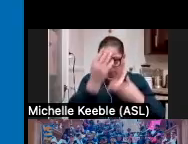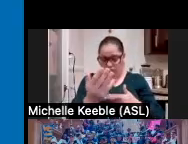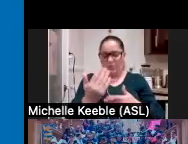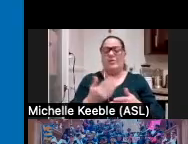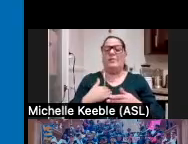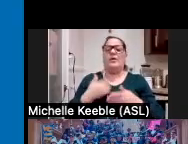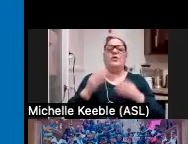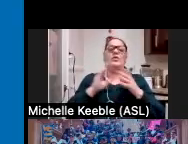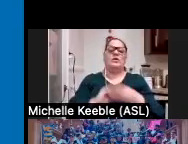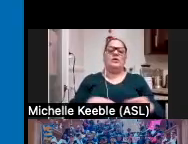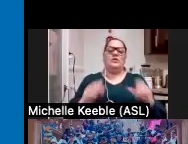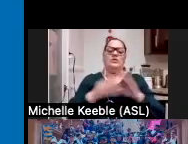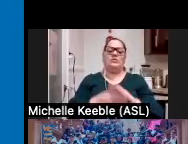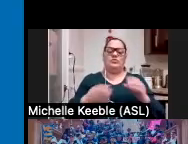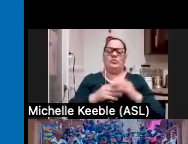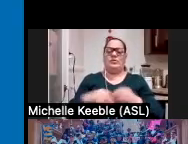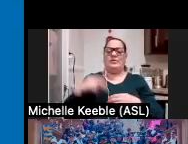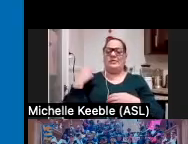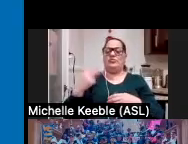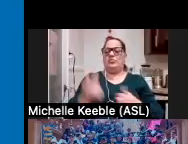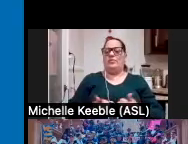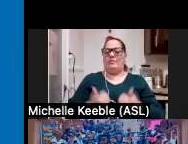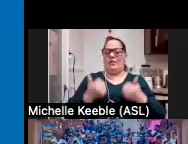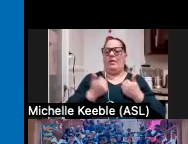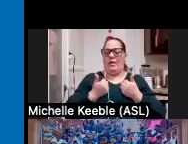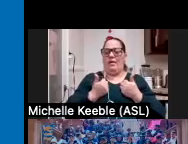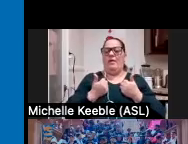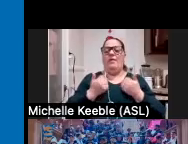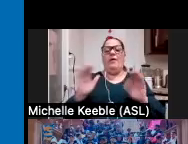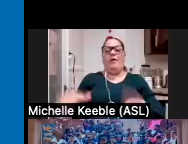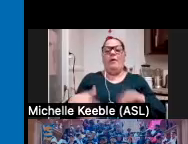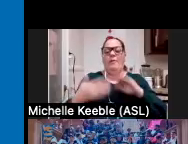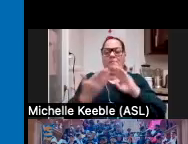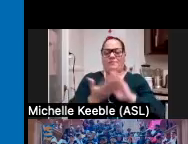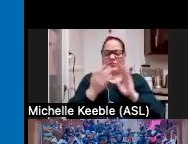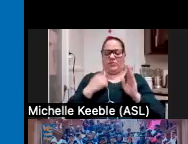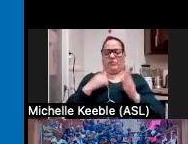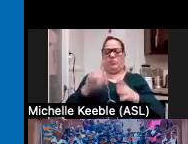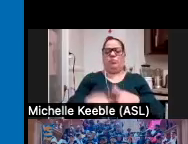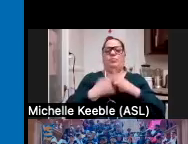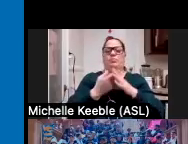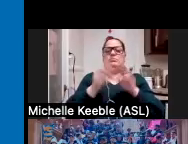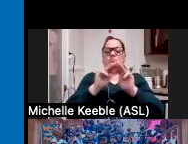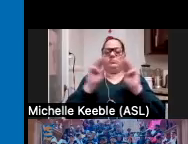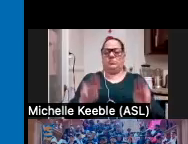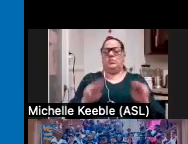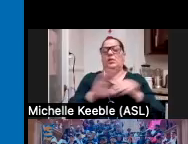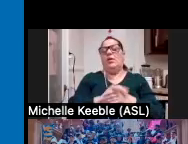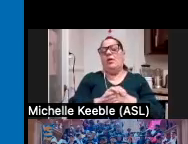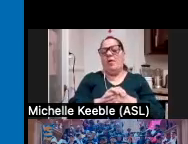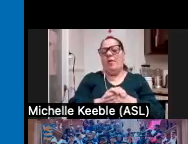but she's already enlivened our approach to launching our museum and um I think you're going